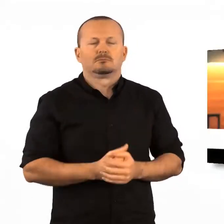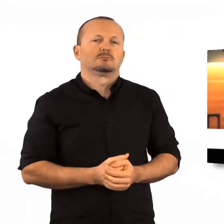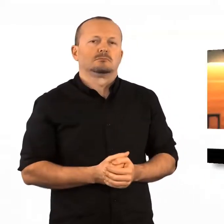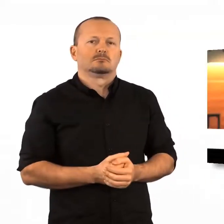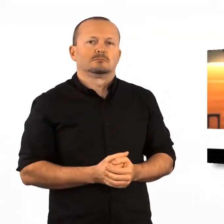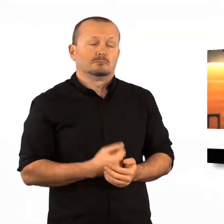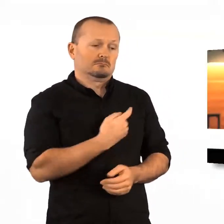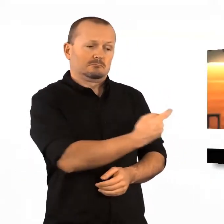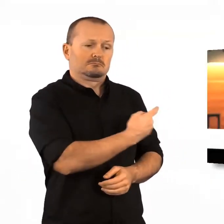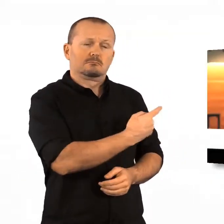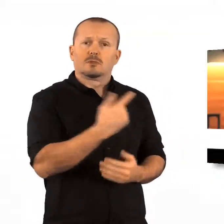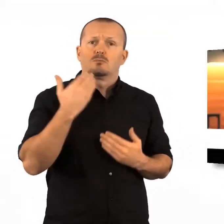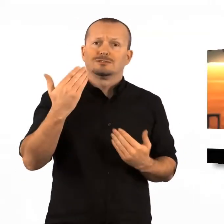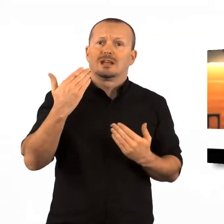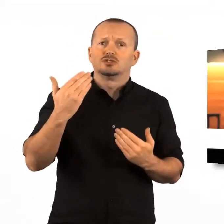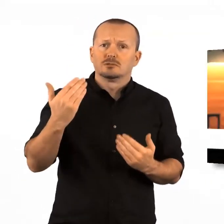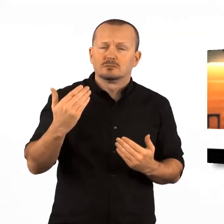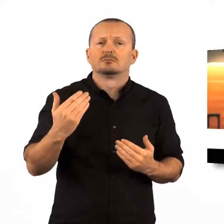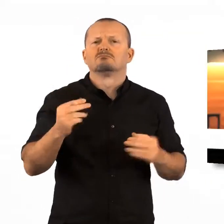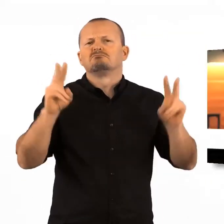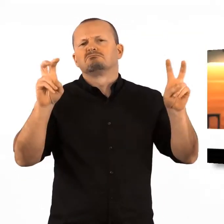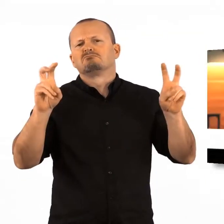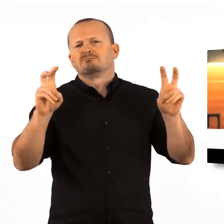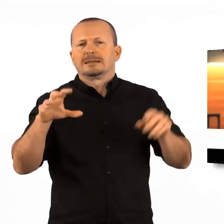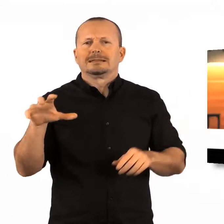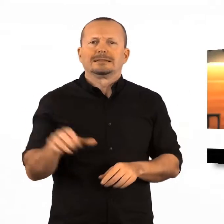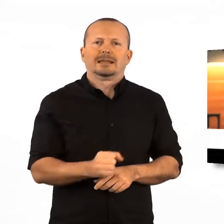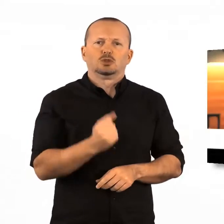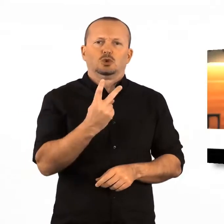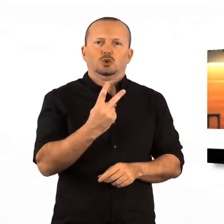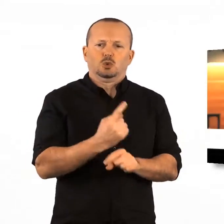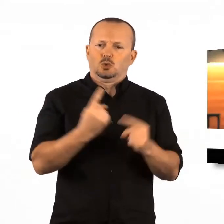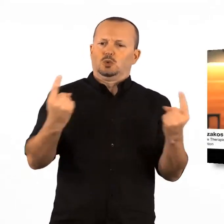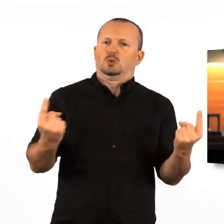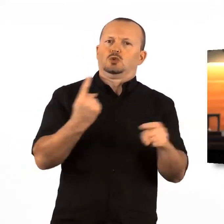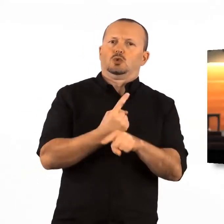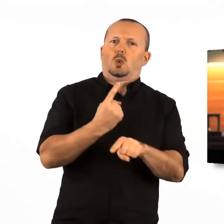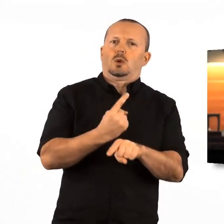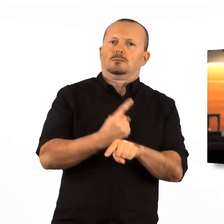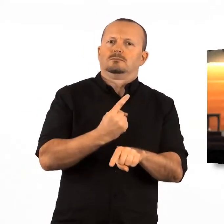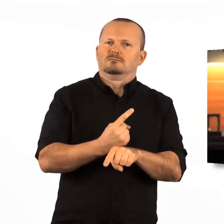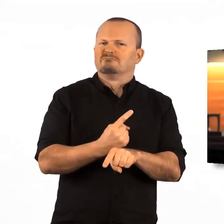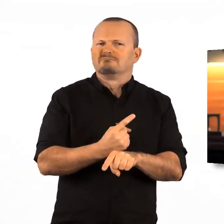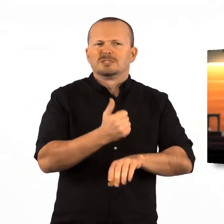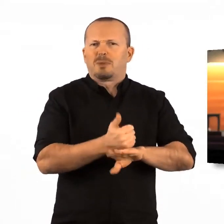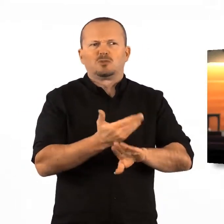So the presentation that Sue and I gave today was called It takes 2 to Talk, based on a